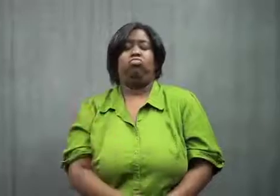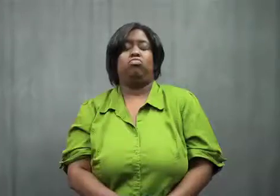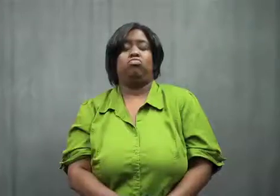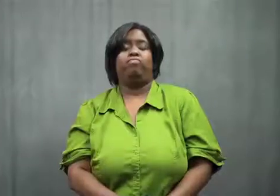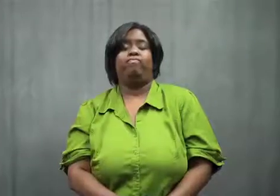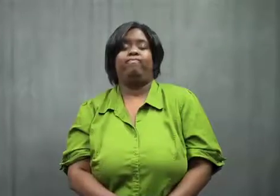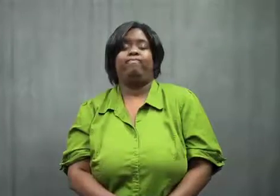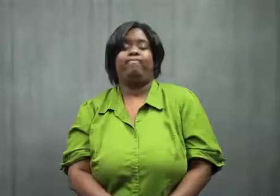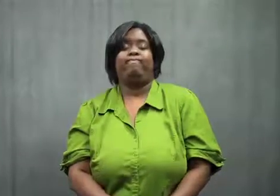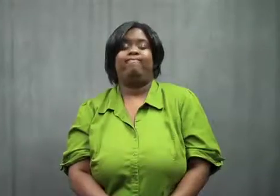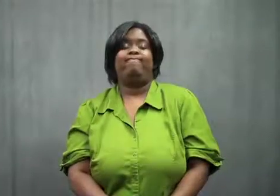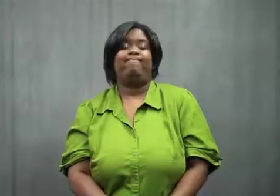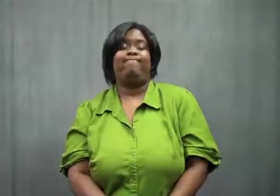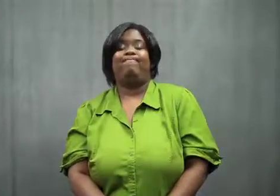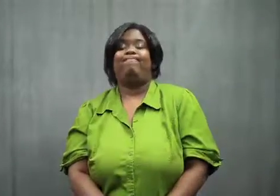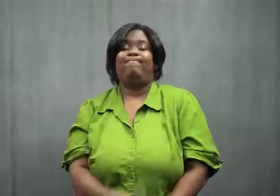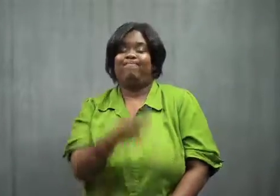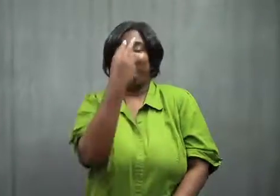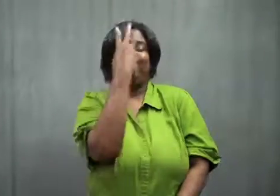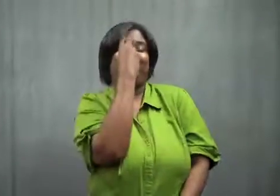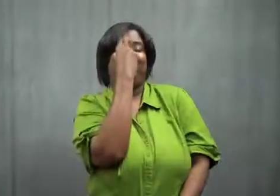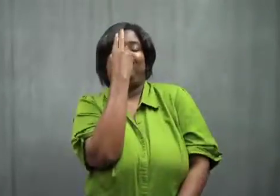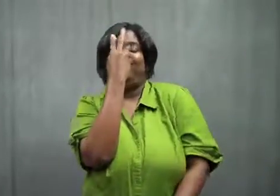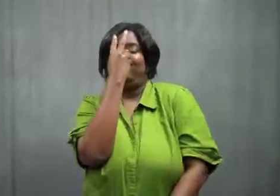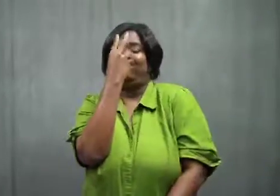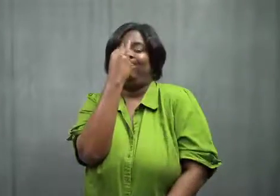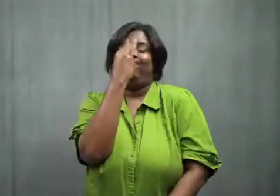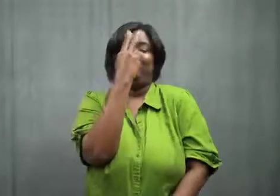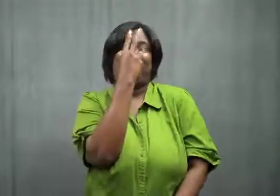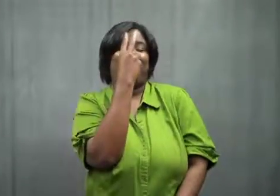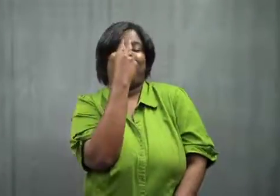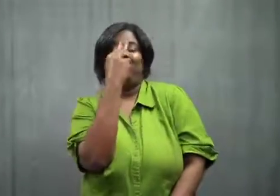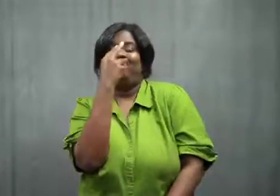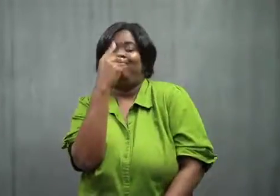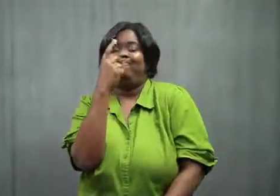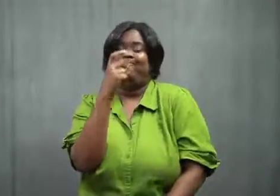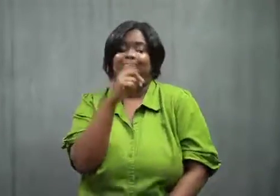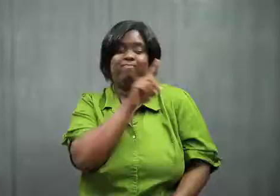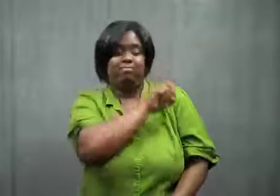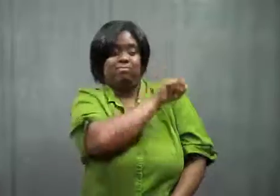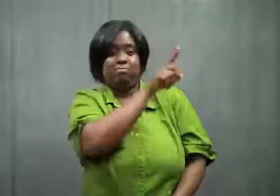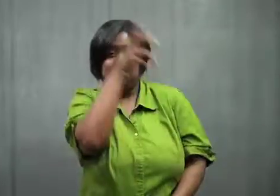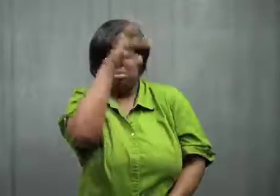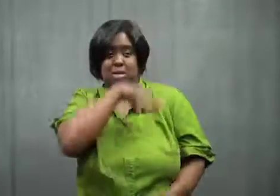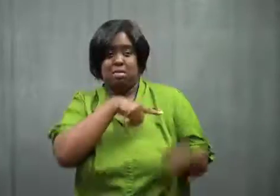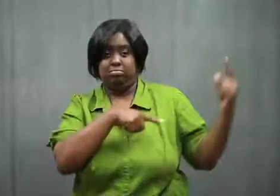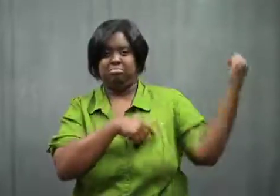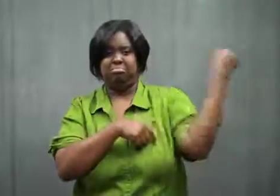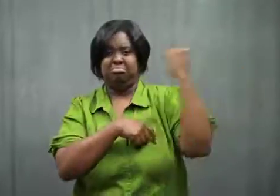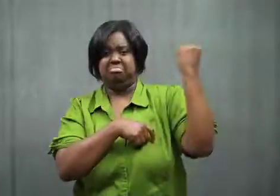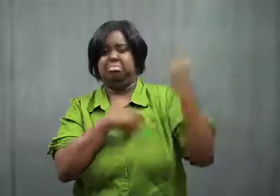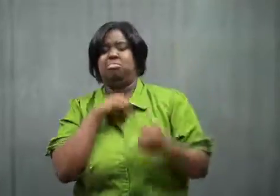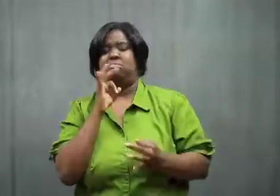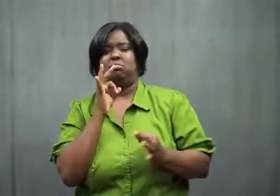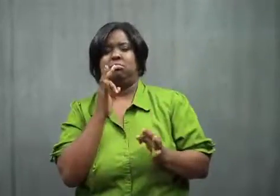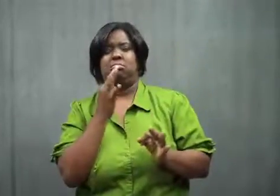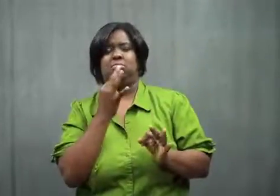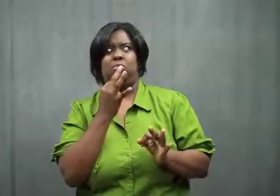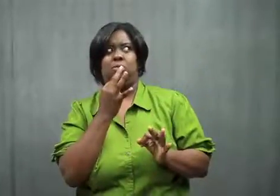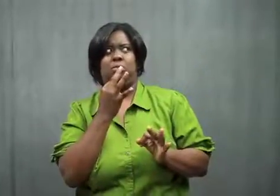I slept some more. This time there was banging on my window. This time it was a man.